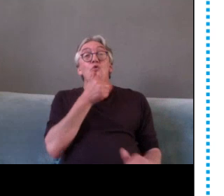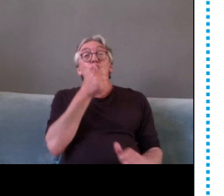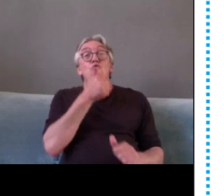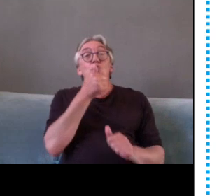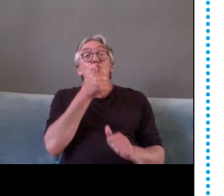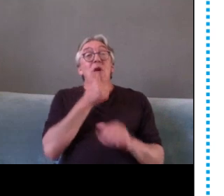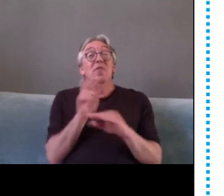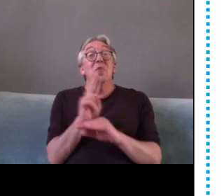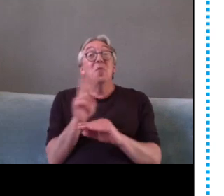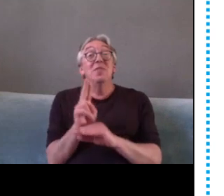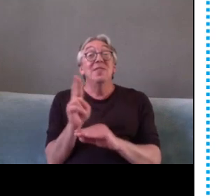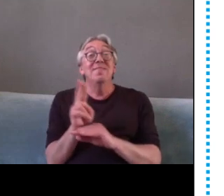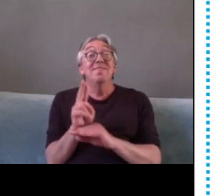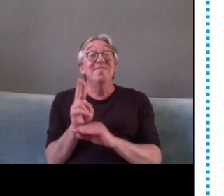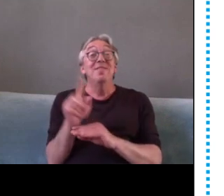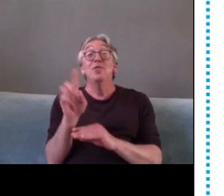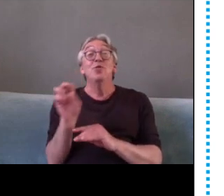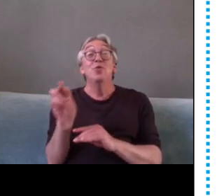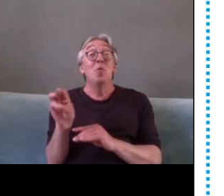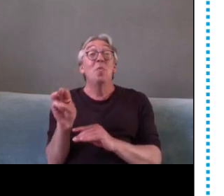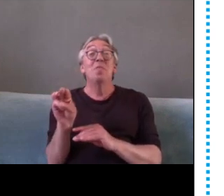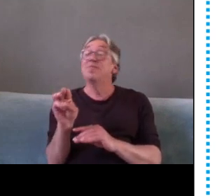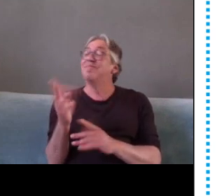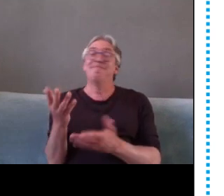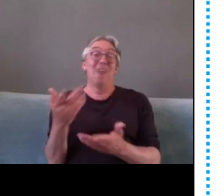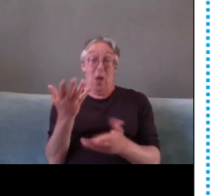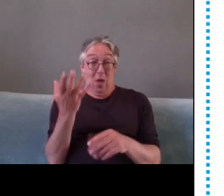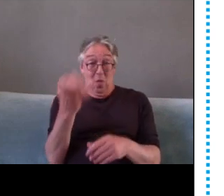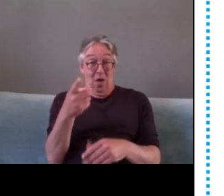sadly if you want accessibility and you don't want